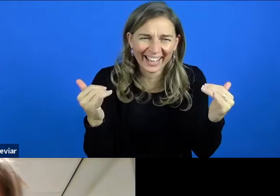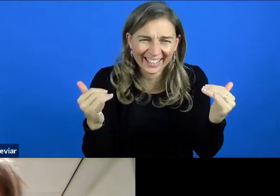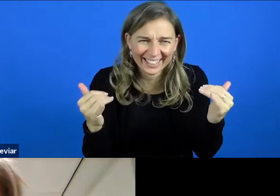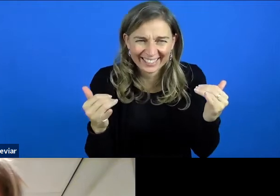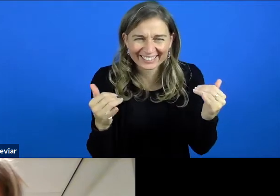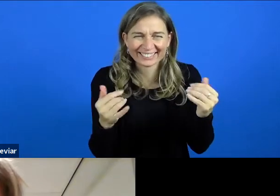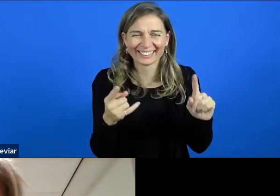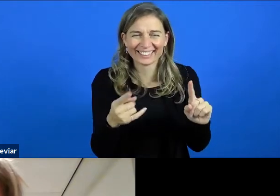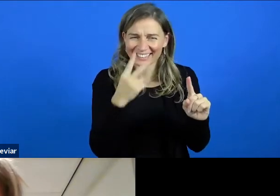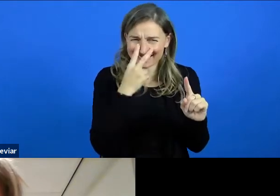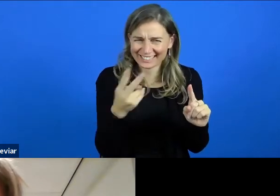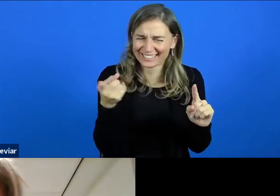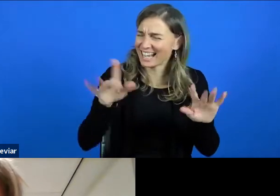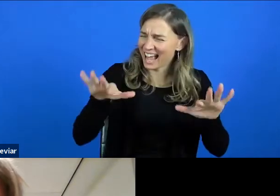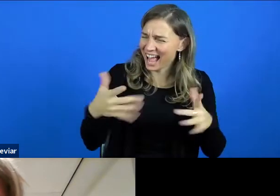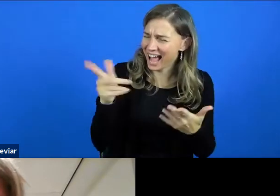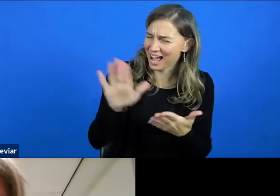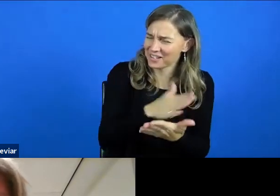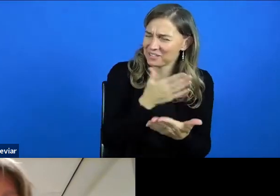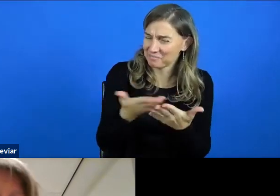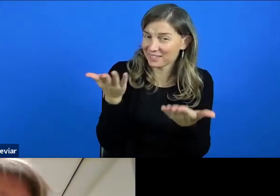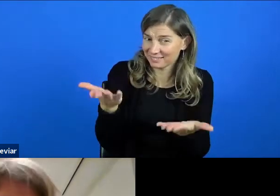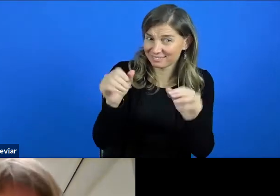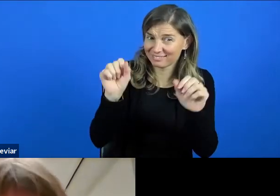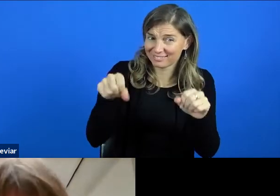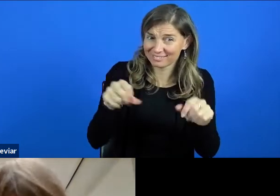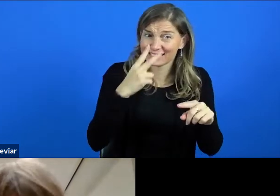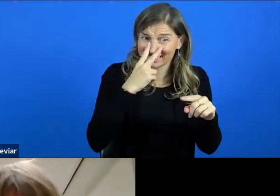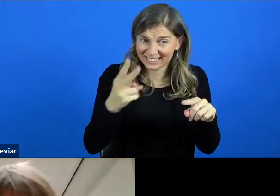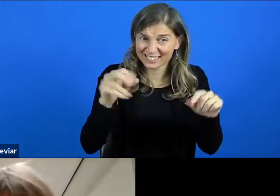Because it's not easy to explain but if you picture these buildings